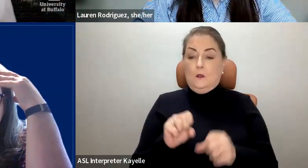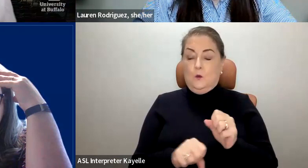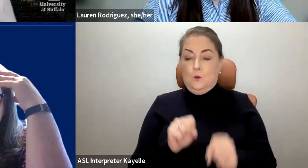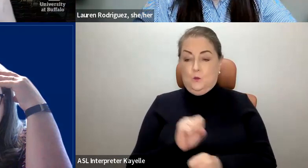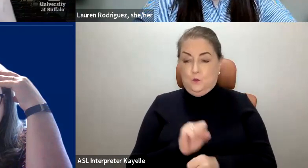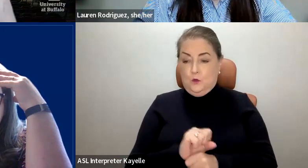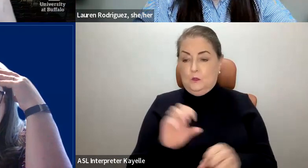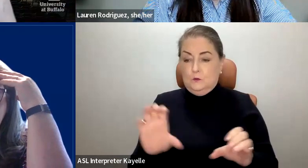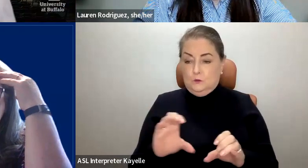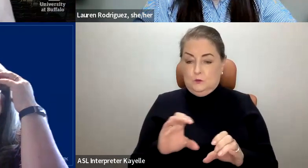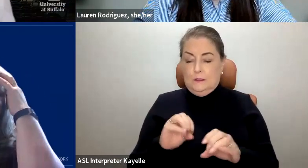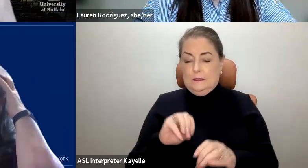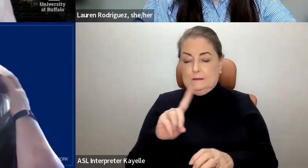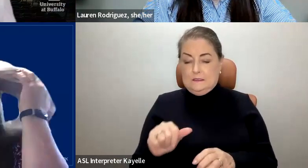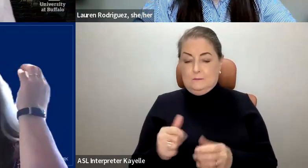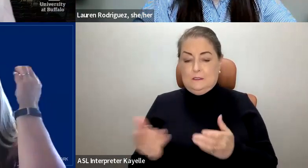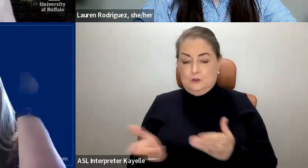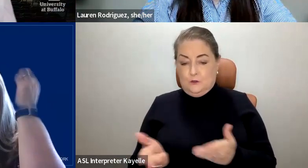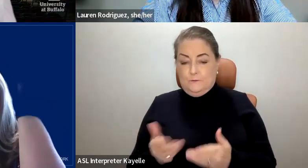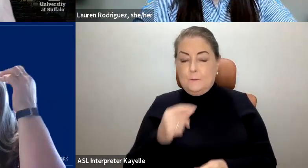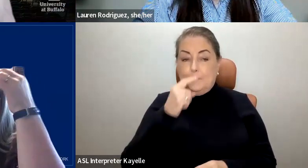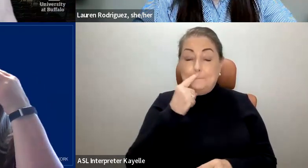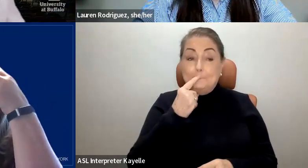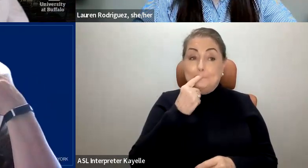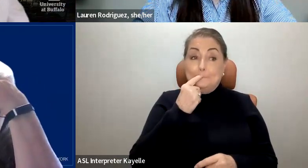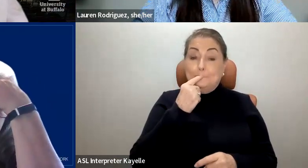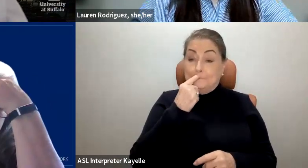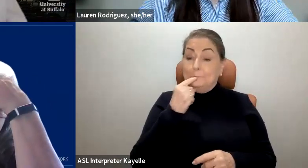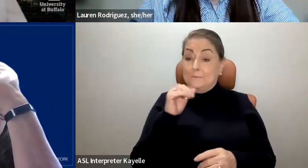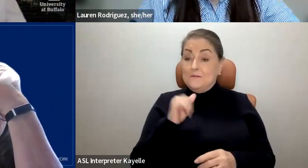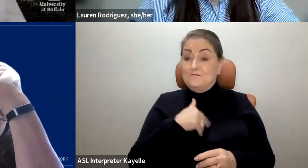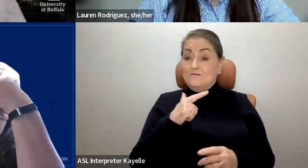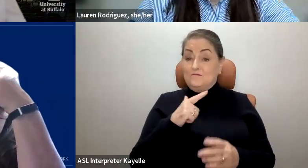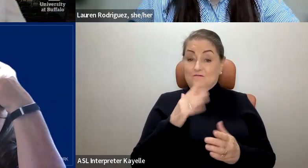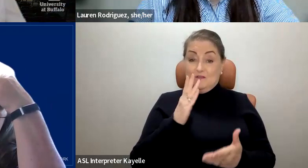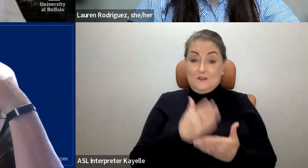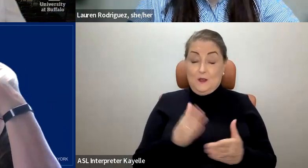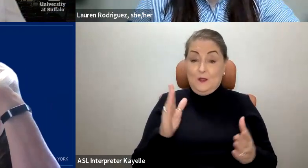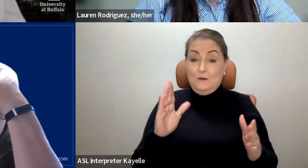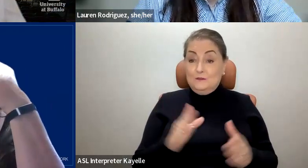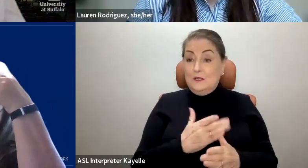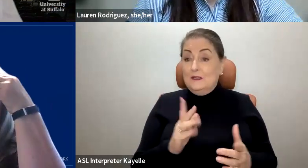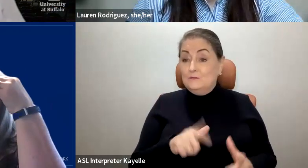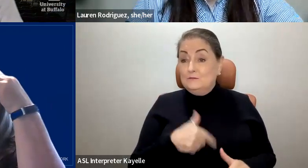in Disability Services. And with that, Lauren, I am going to stop sharing my screen and hand it over to you I got a little